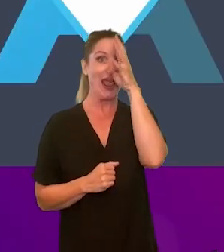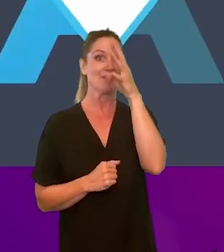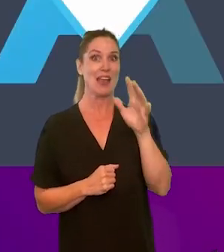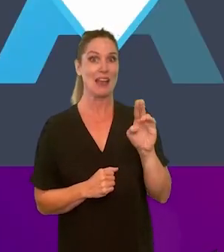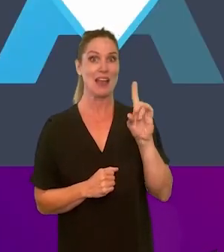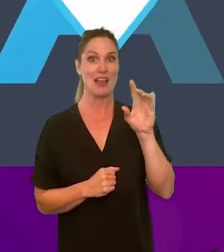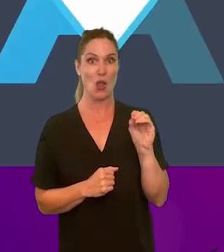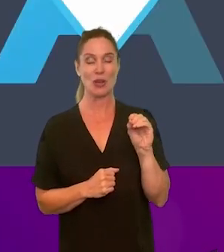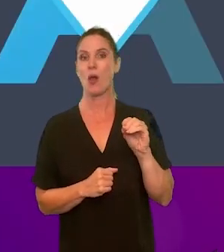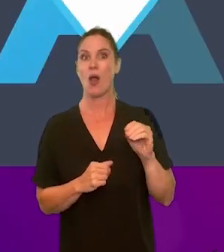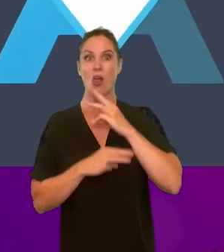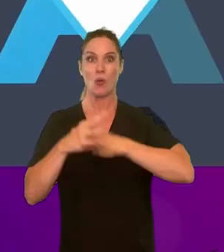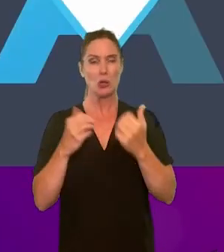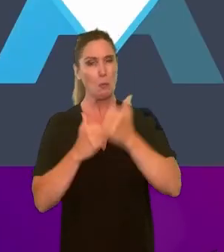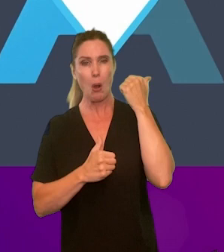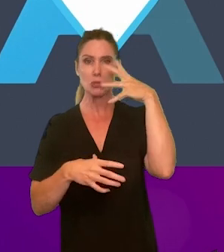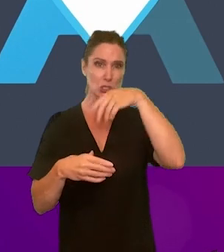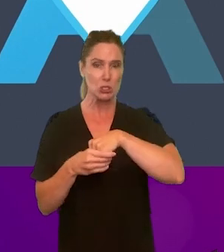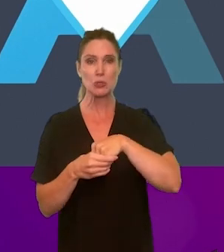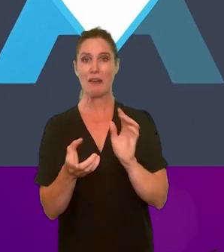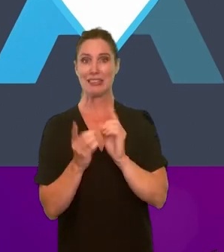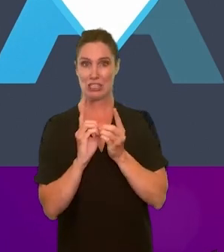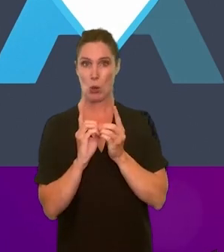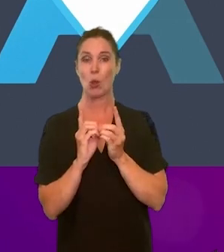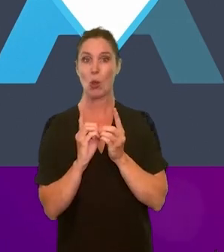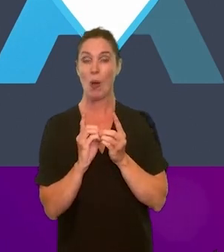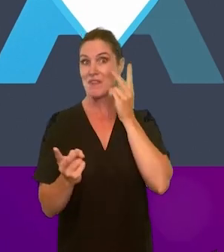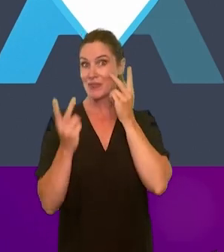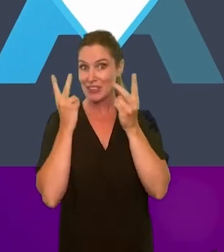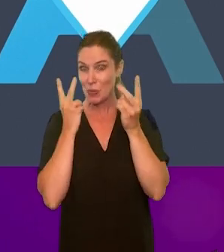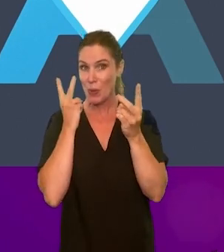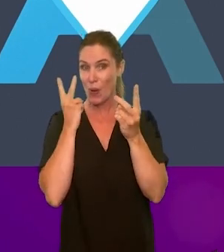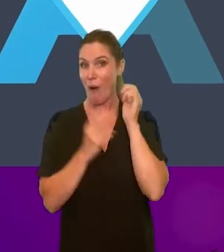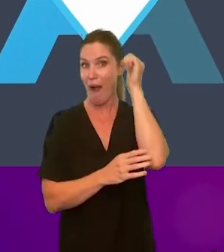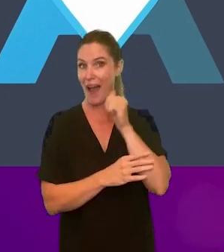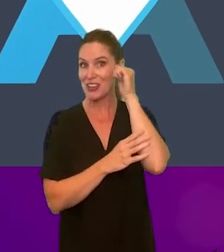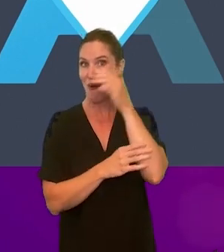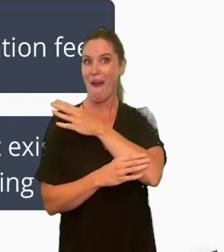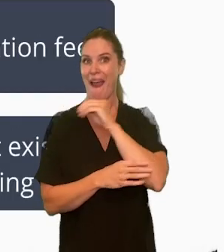digital, visual, auditory and tactile map viewer and editor.